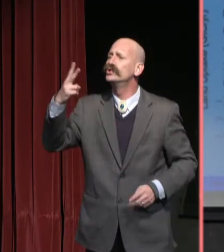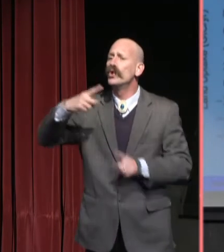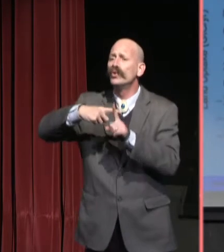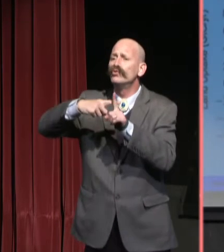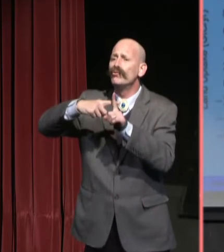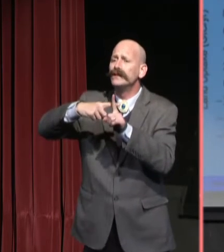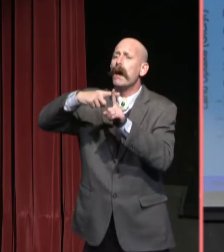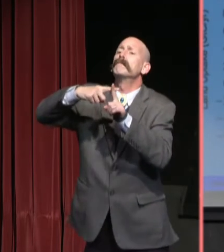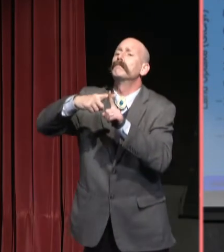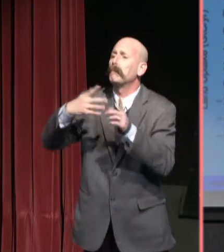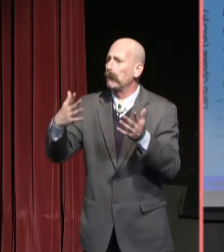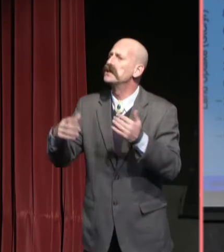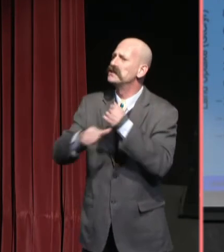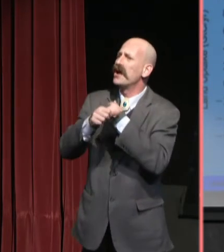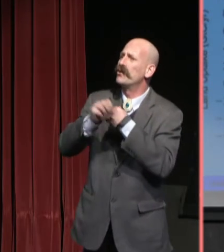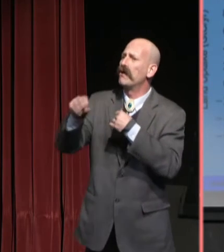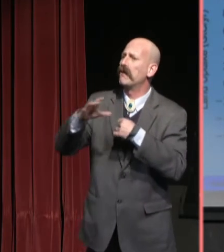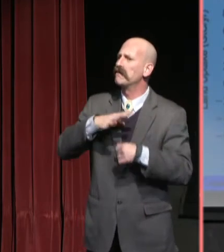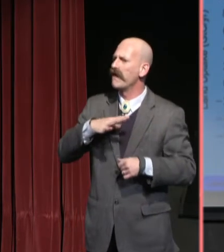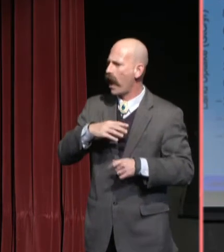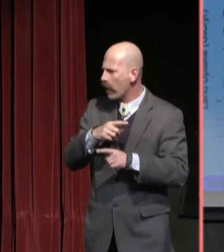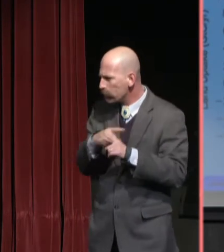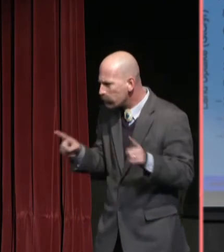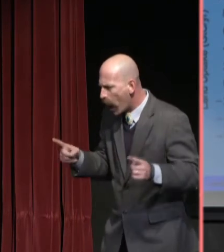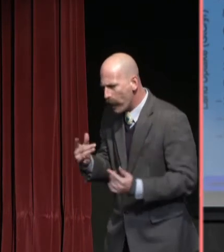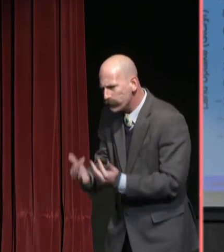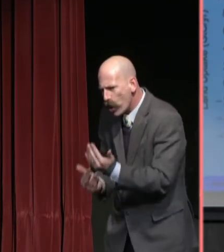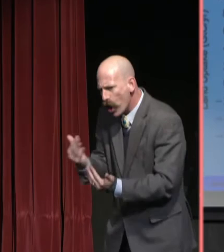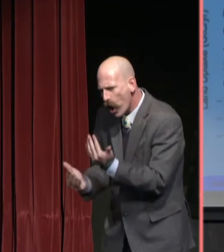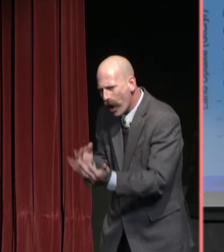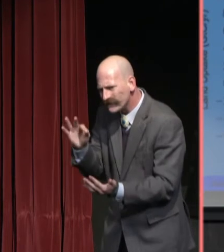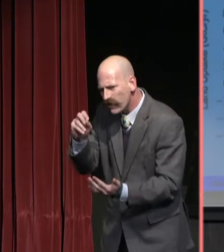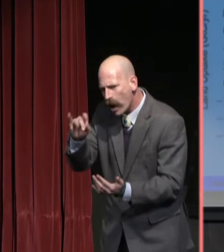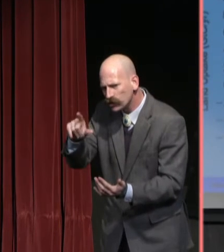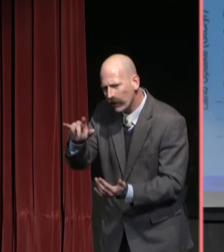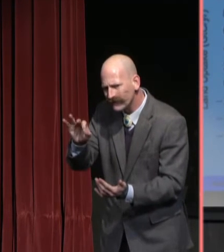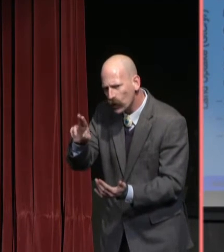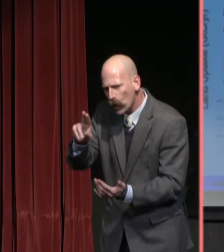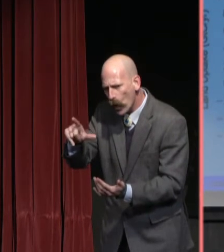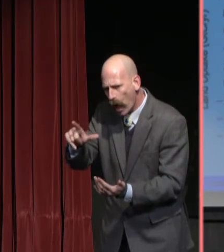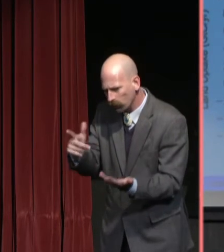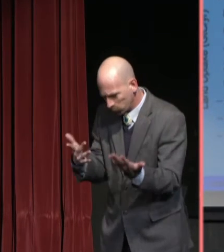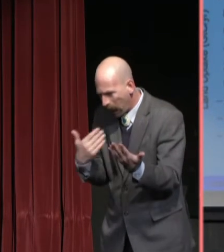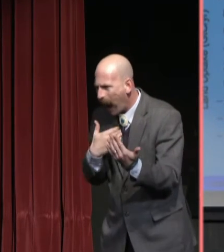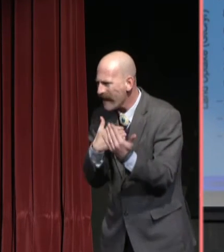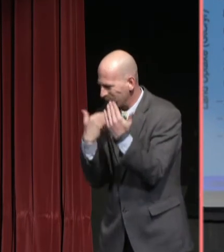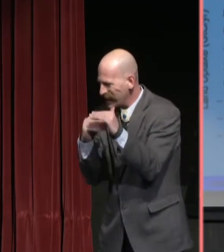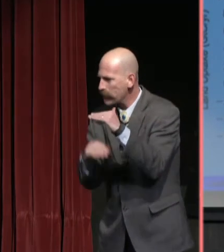but how much CO2 can we omit from the fossil fuels, which will allow only 2 degrees of warming?